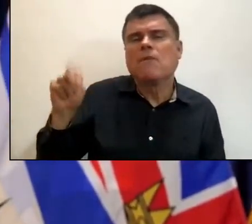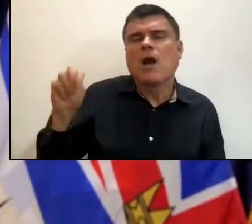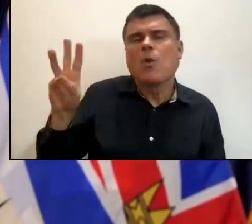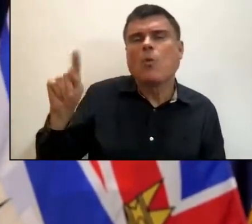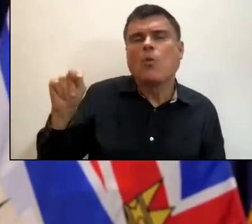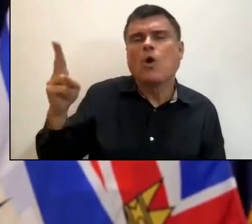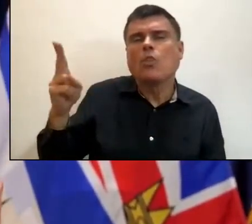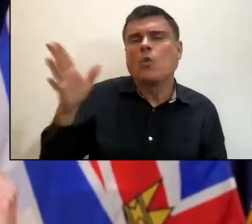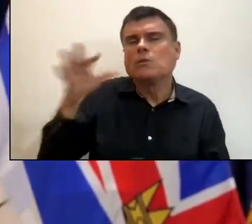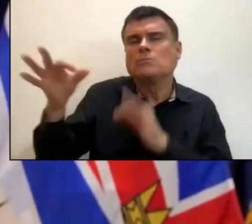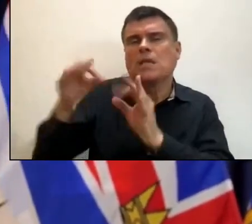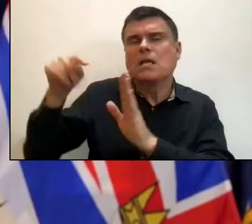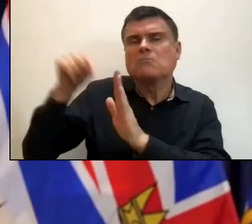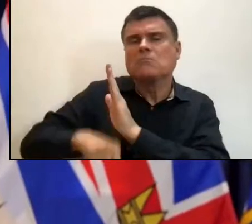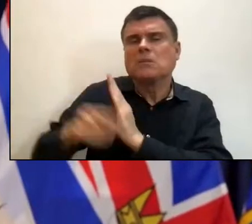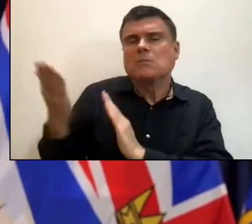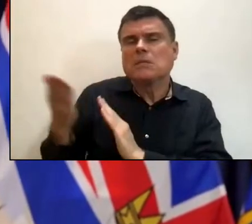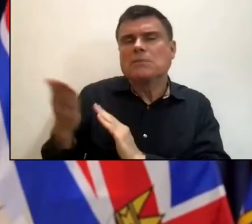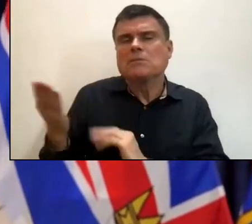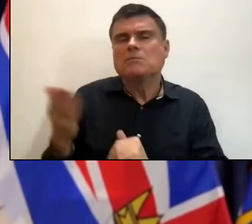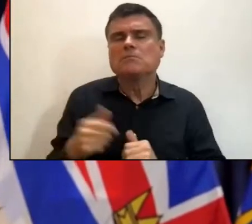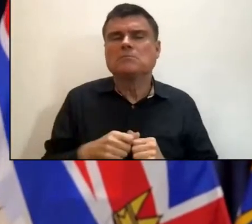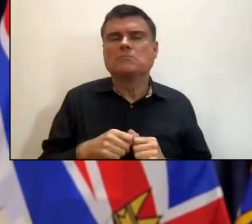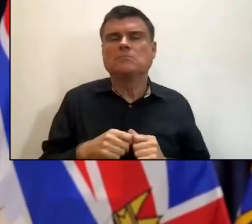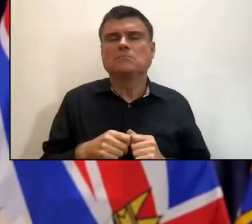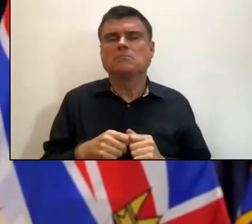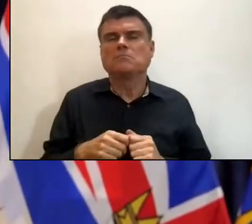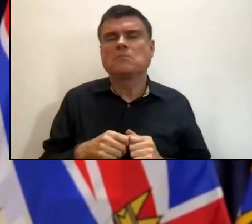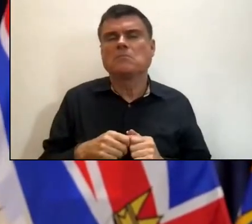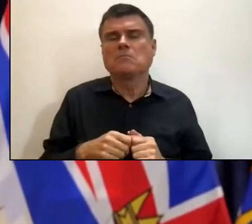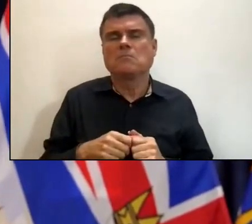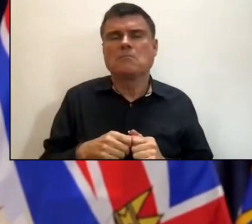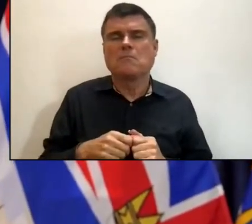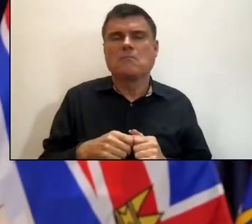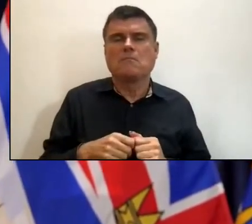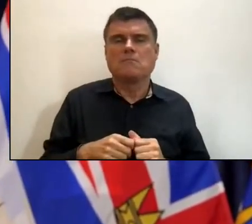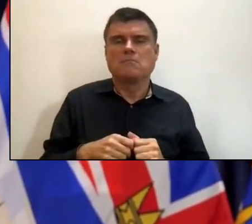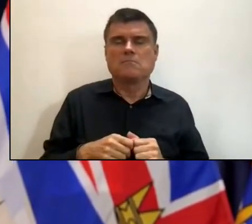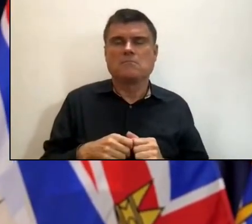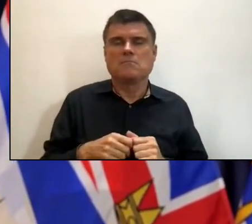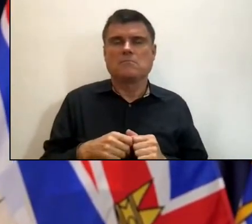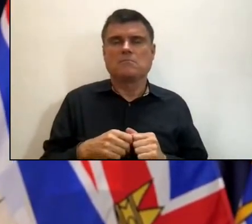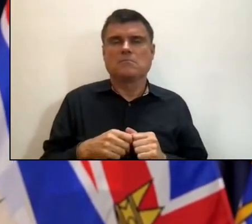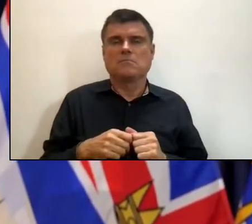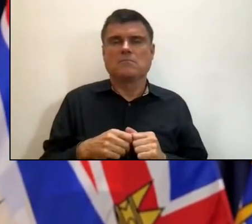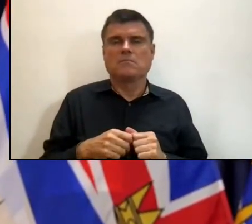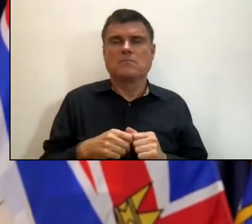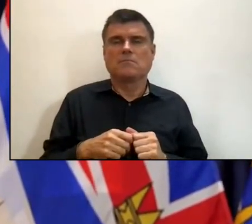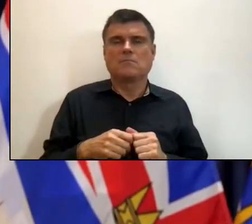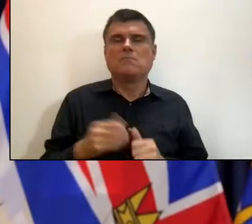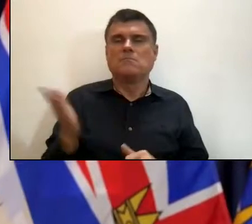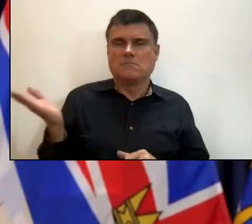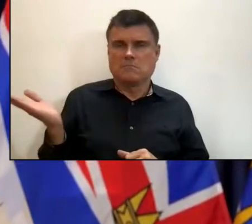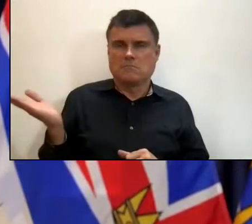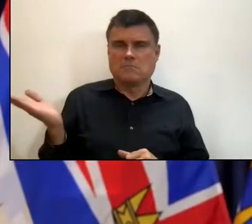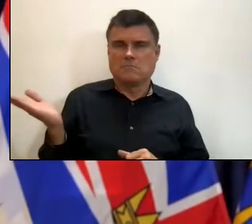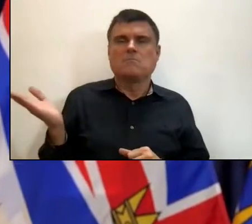deal with the subject first, as